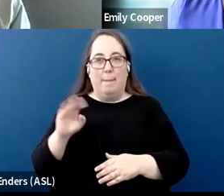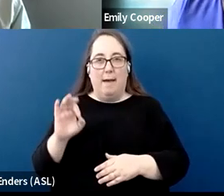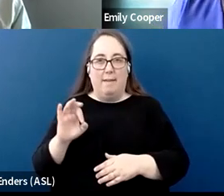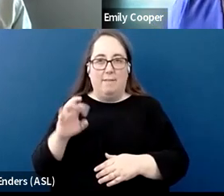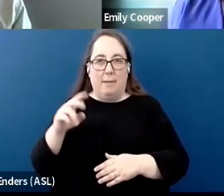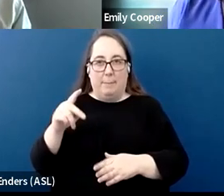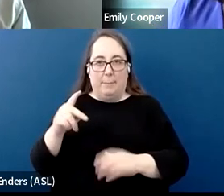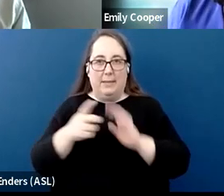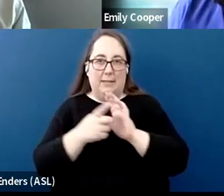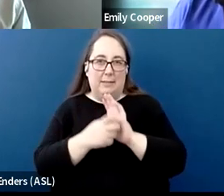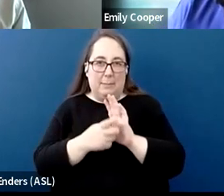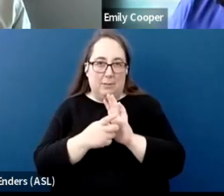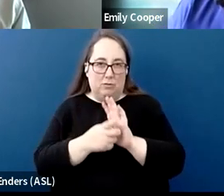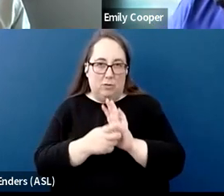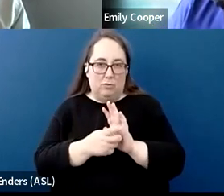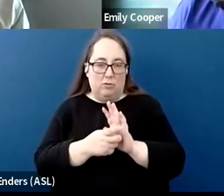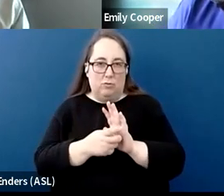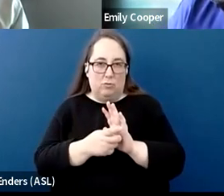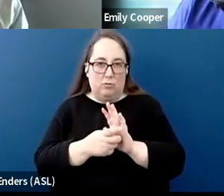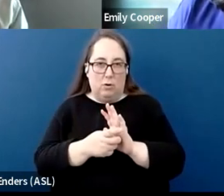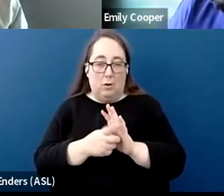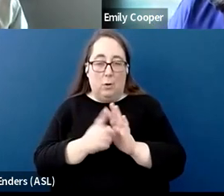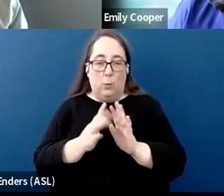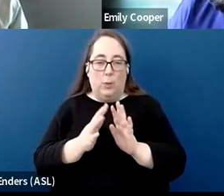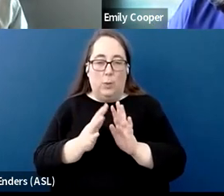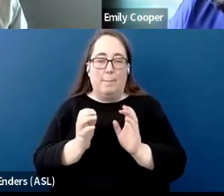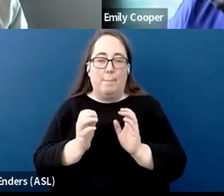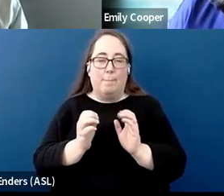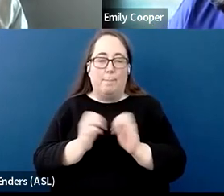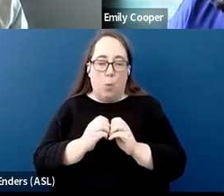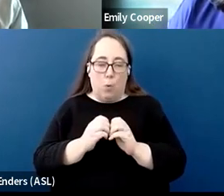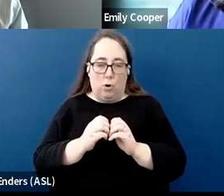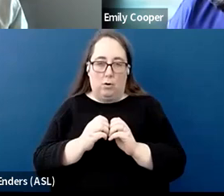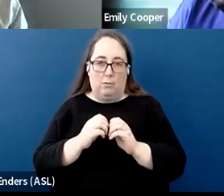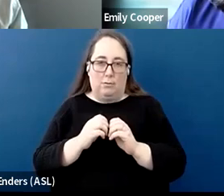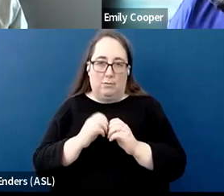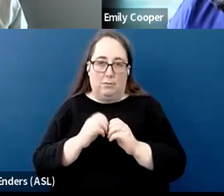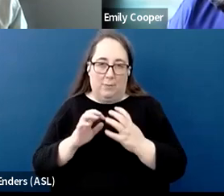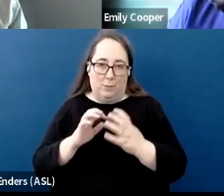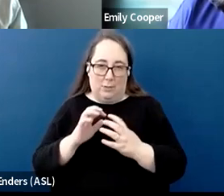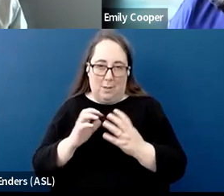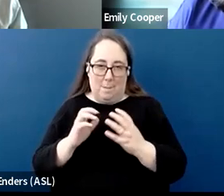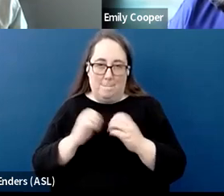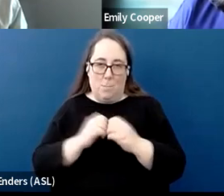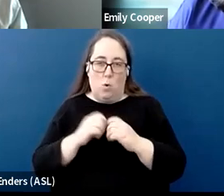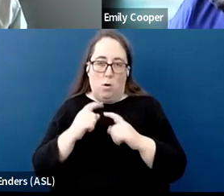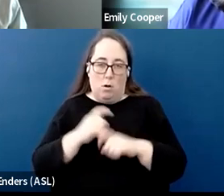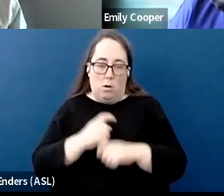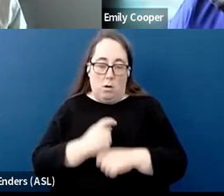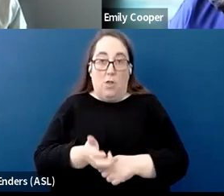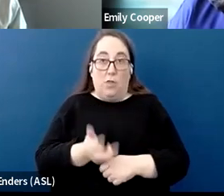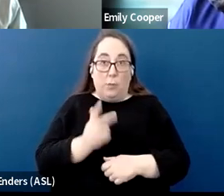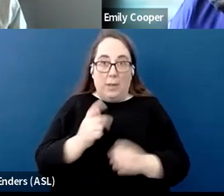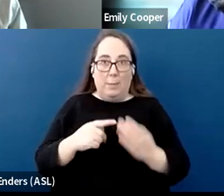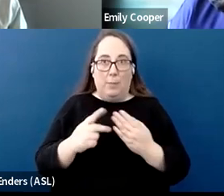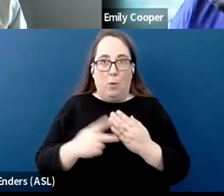month's rent, you are getting into quite a bit of money there. And a lot of our clients are coming out of Western, Eastern state hospitalization.